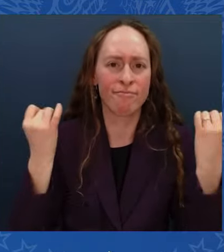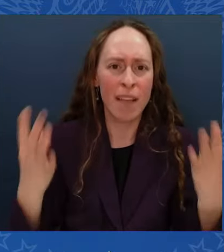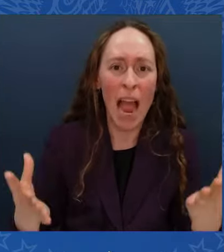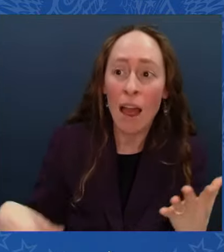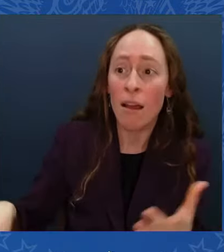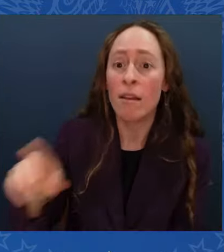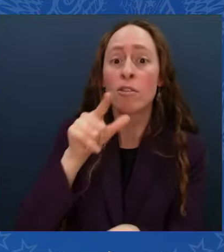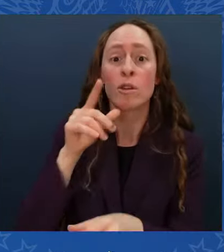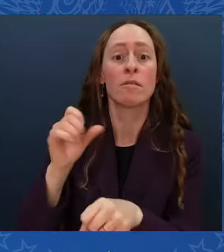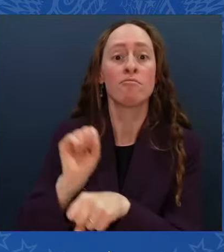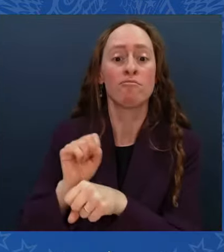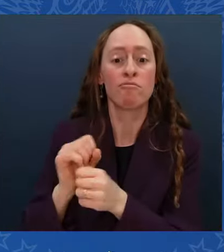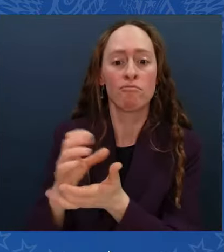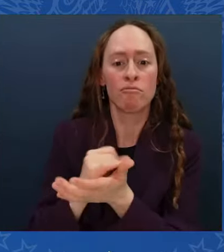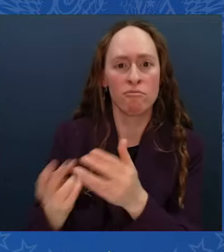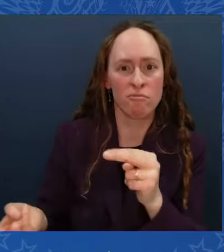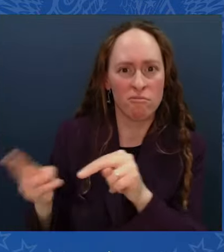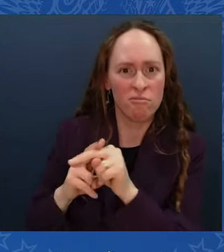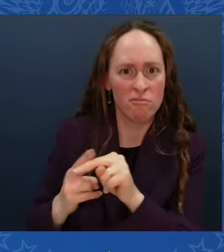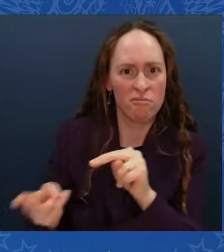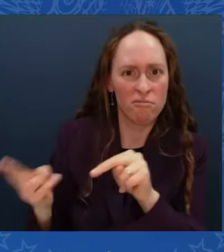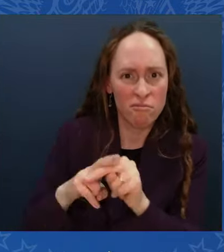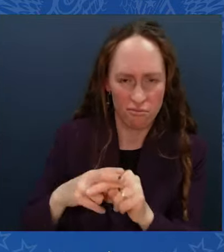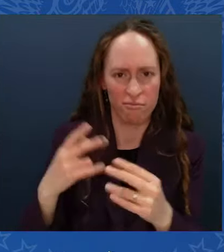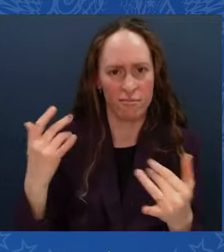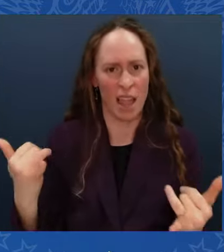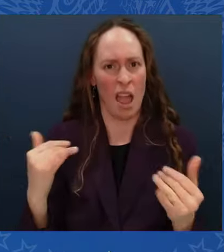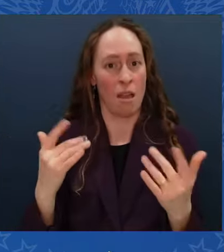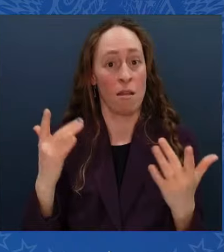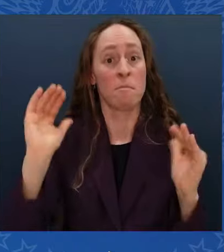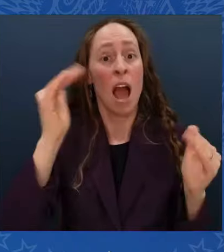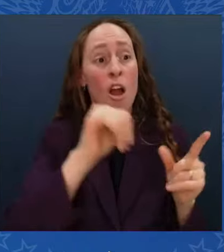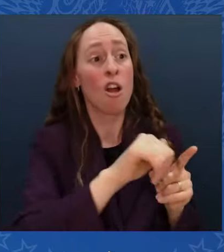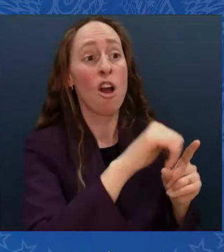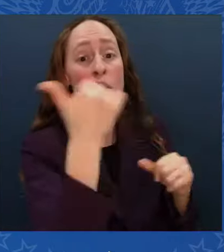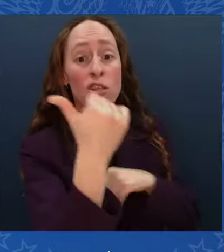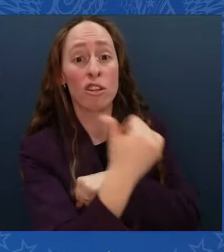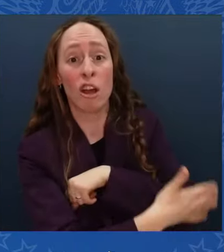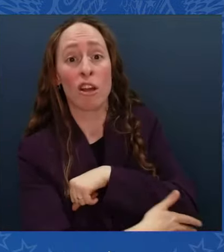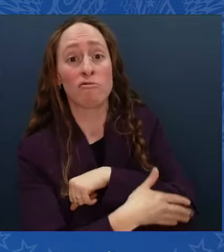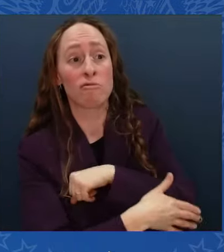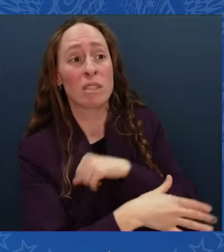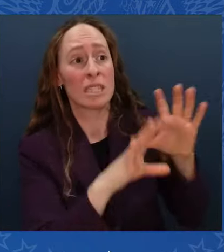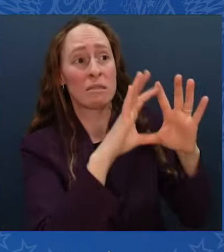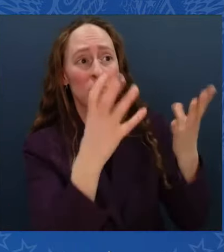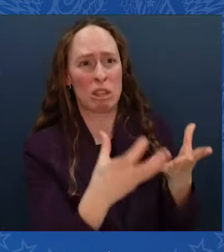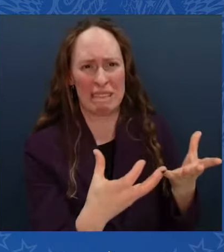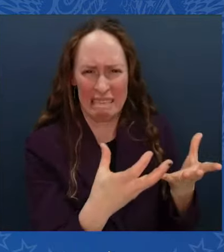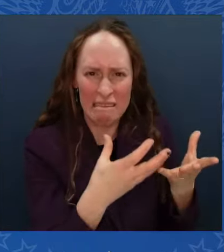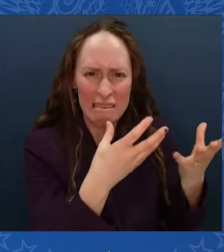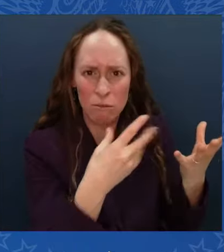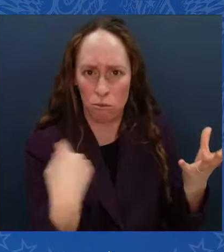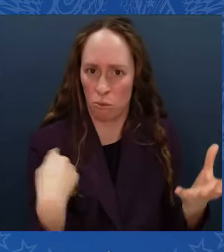of any major nation in the world. We've got a lot more to do, but with the help of all of you college graduates who --